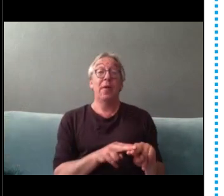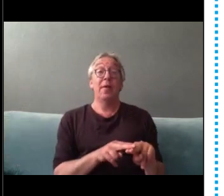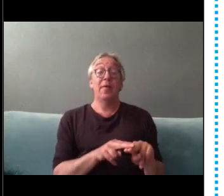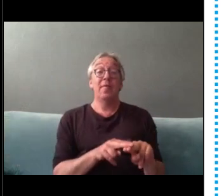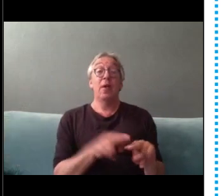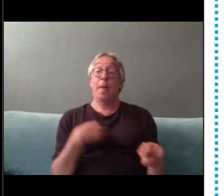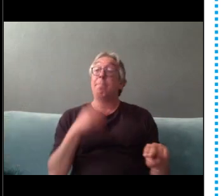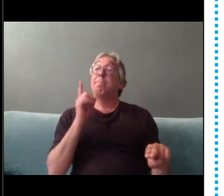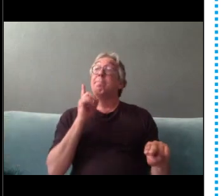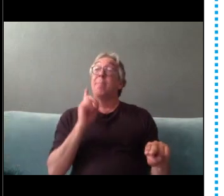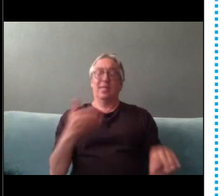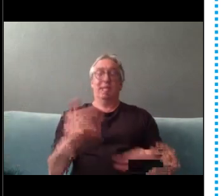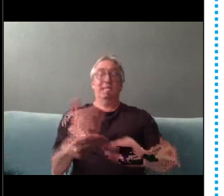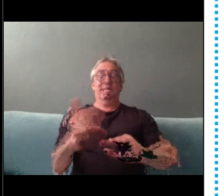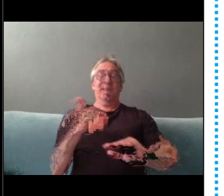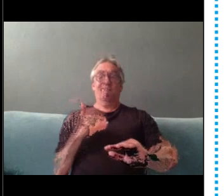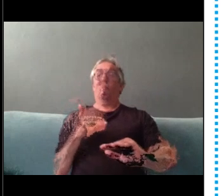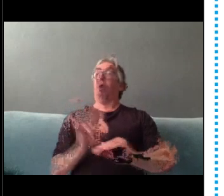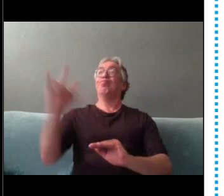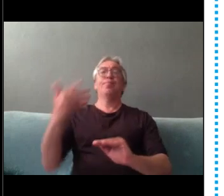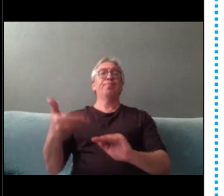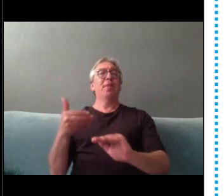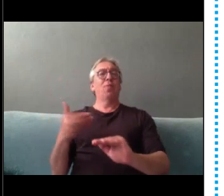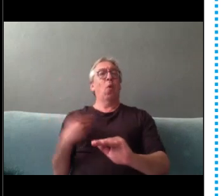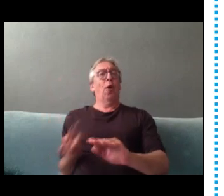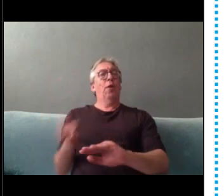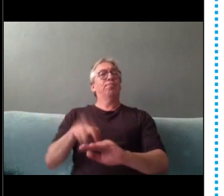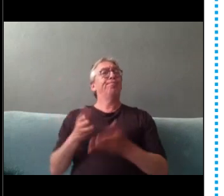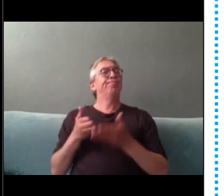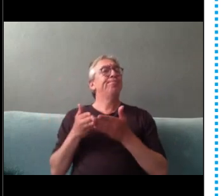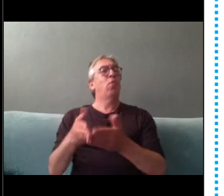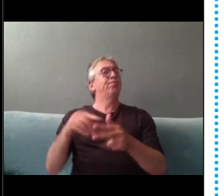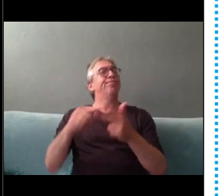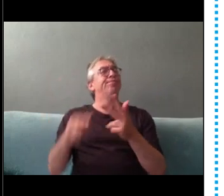as Mher called it, but this should be for free if it's for mobility equipment.